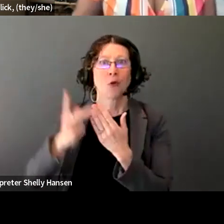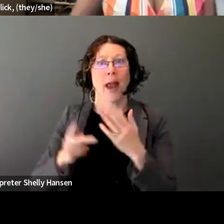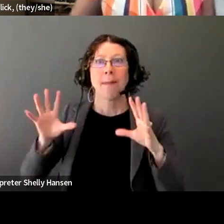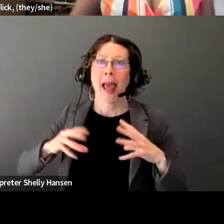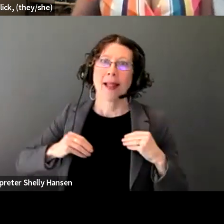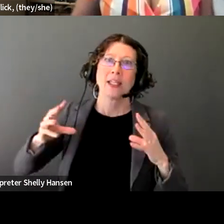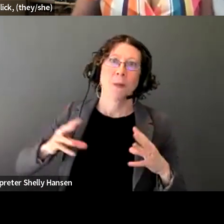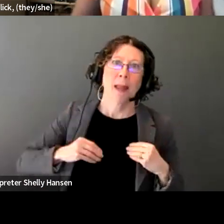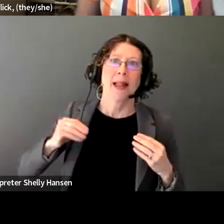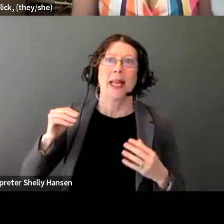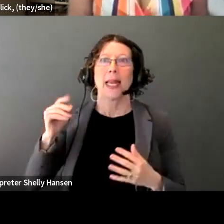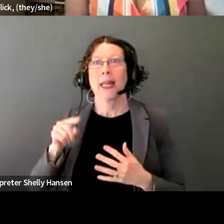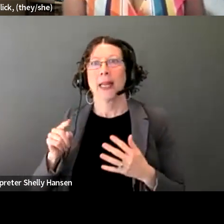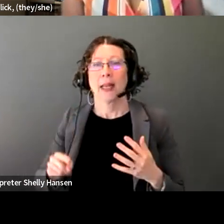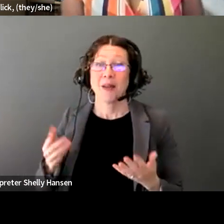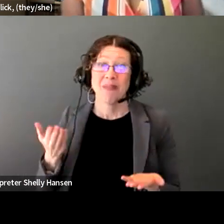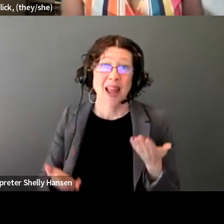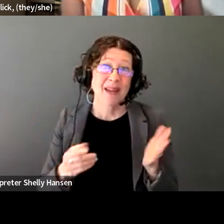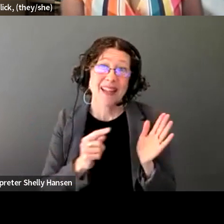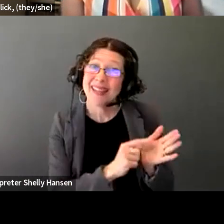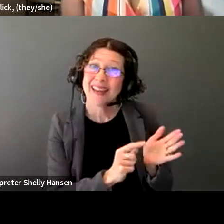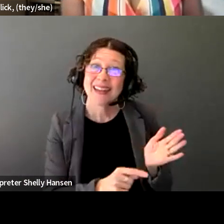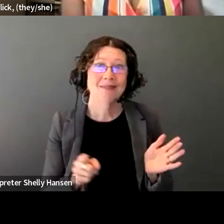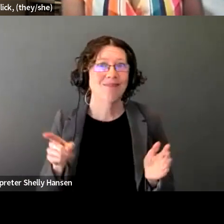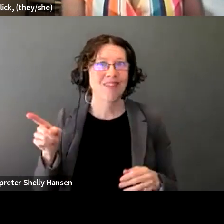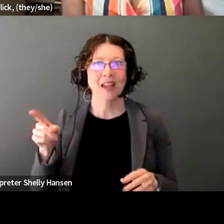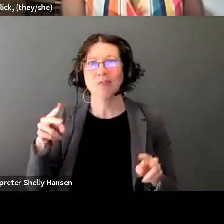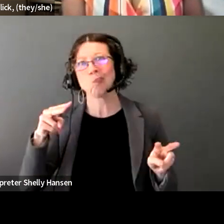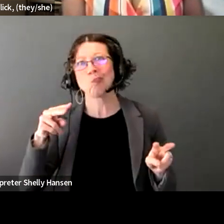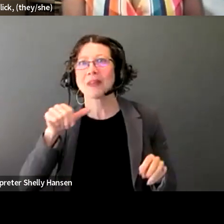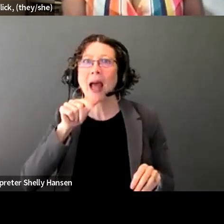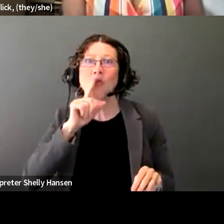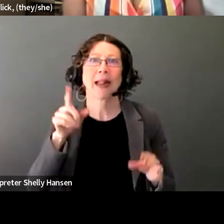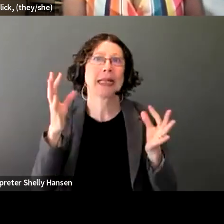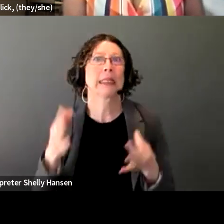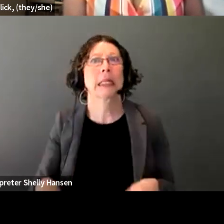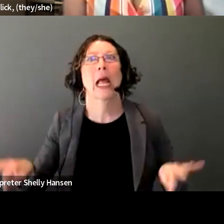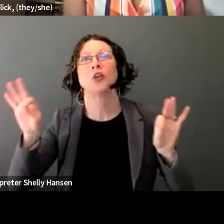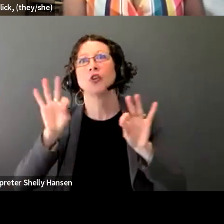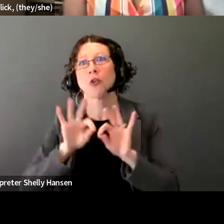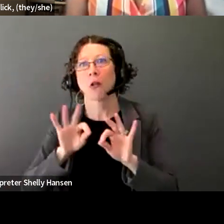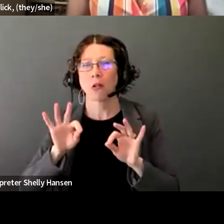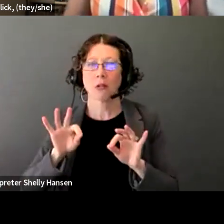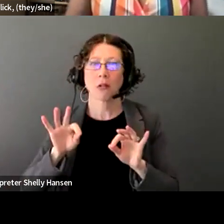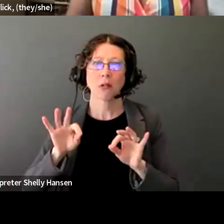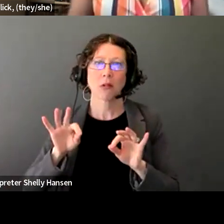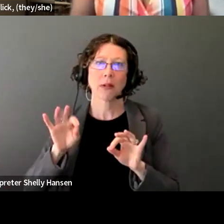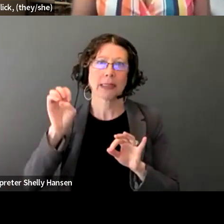as really like essentially for that specific project or program.